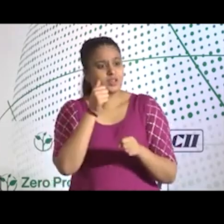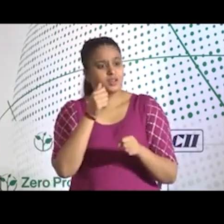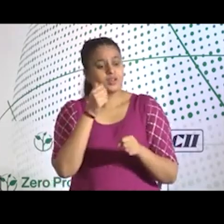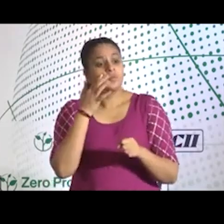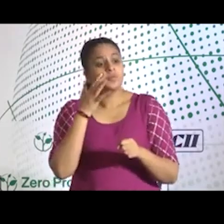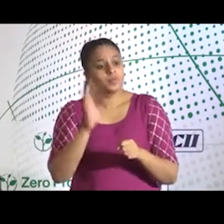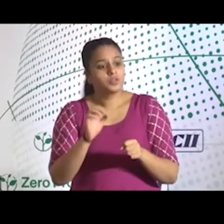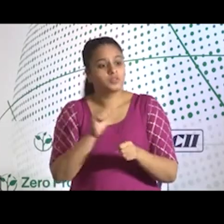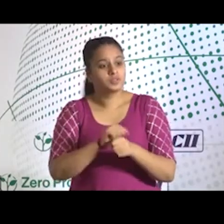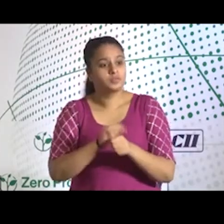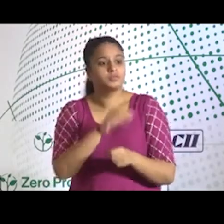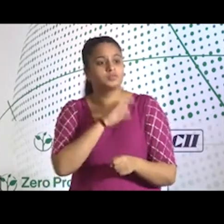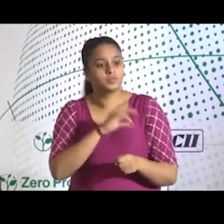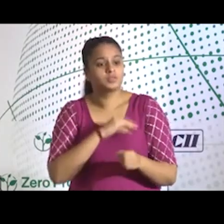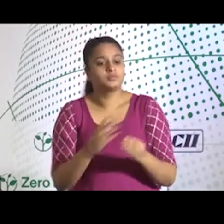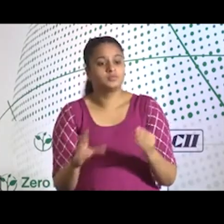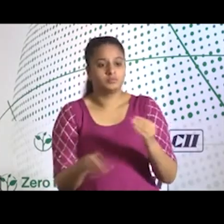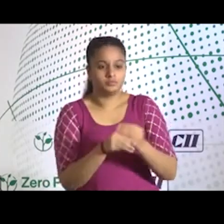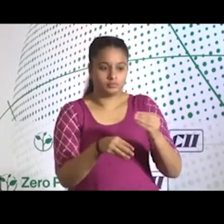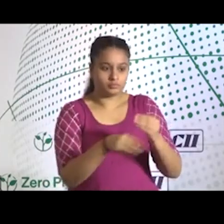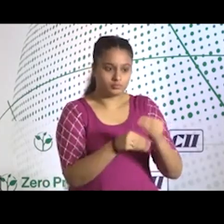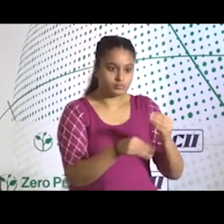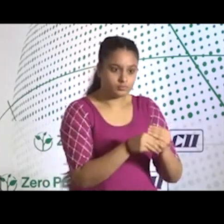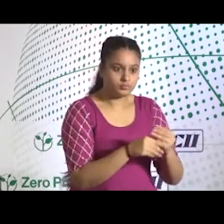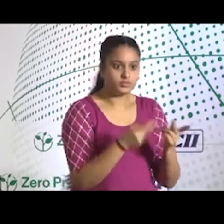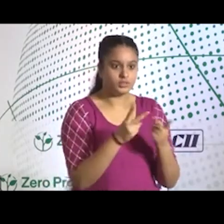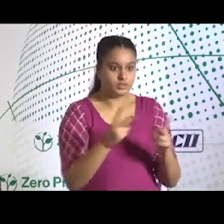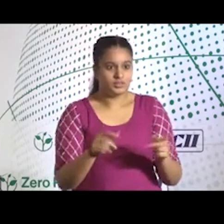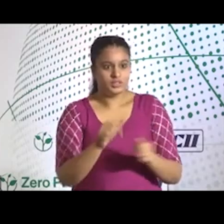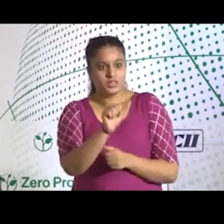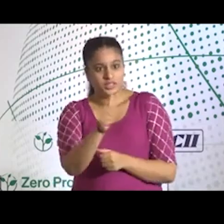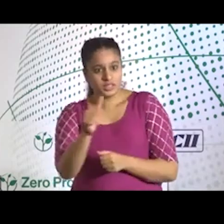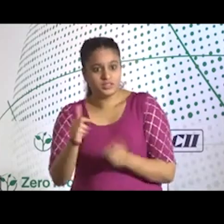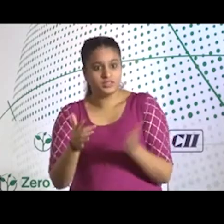flexible working, bringing up a lot of other technologies